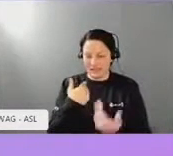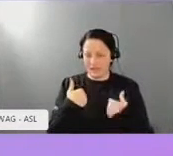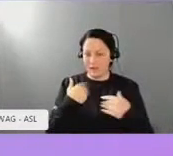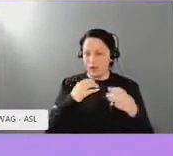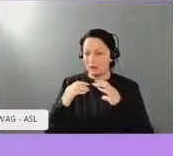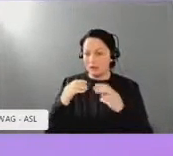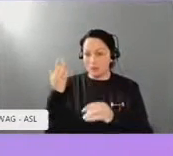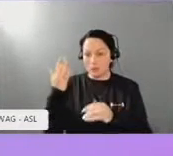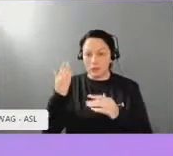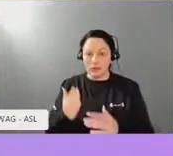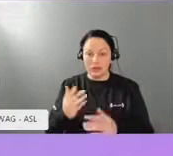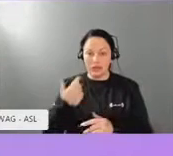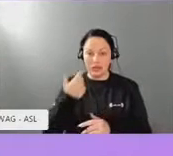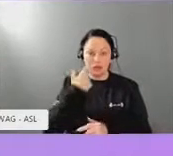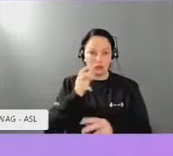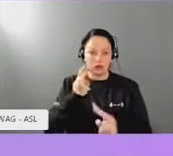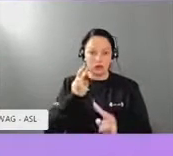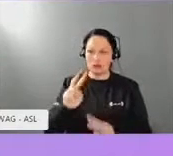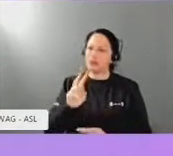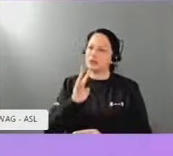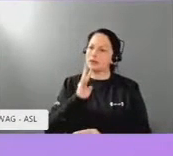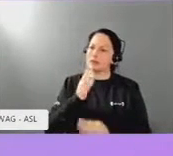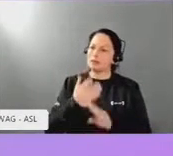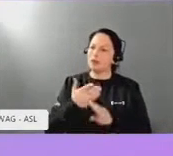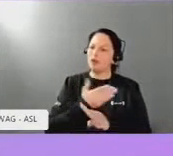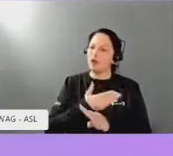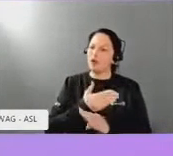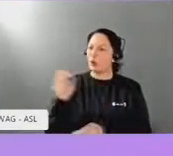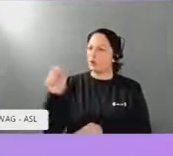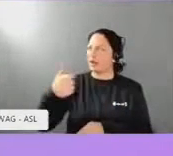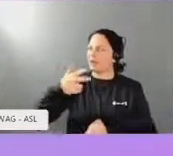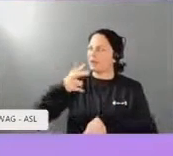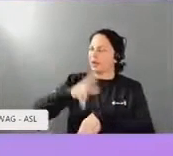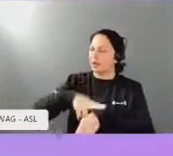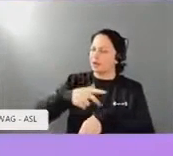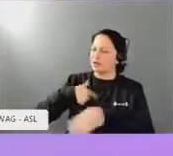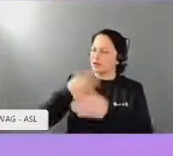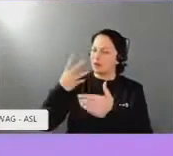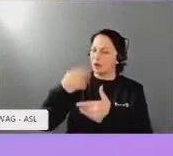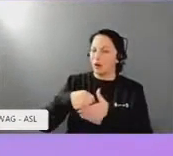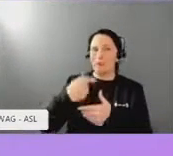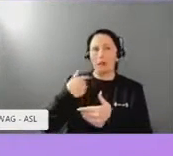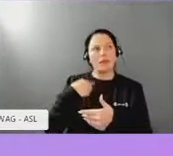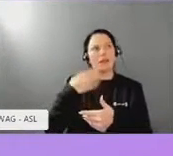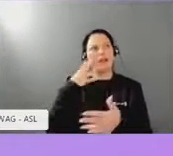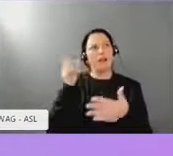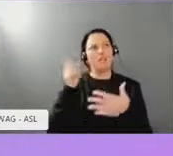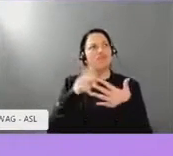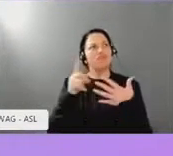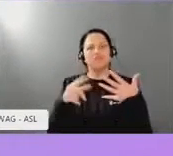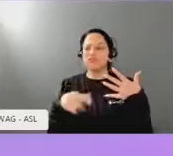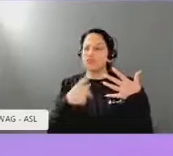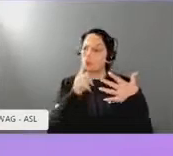comfortable you that are. Which really amuses me, because I'm having those conversations with speakers that I just saw speak 5 minutes before. Ohh